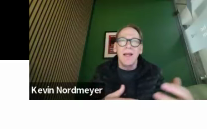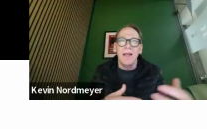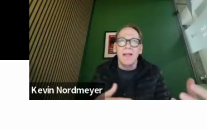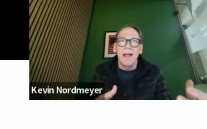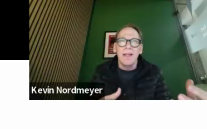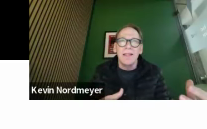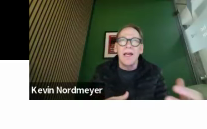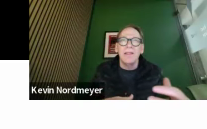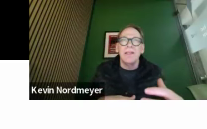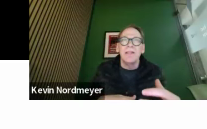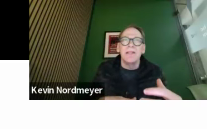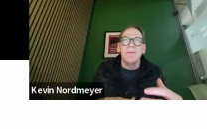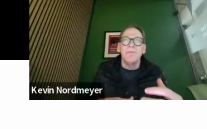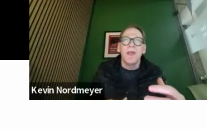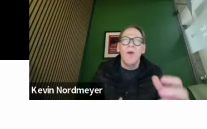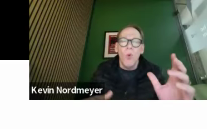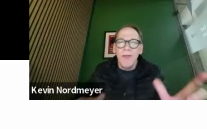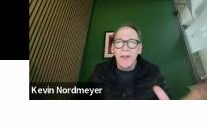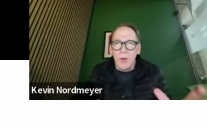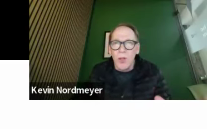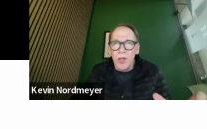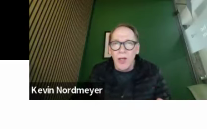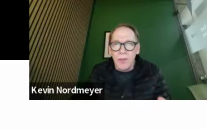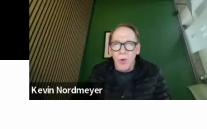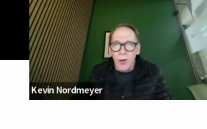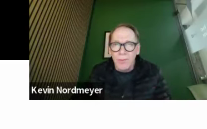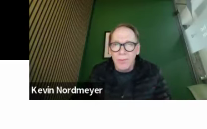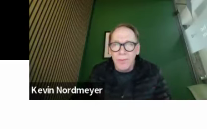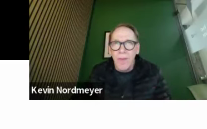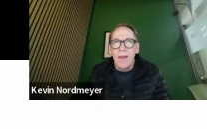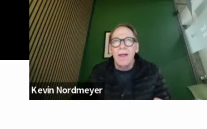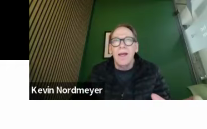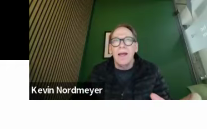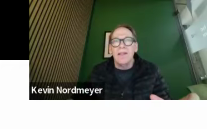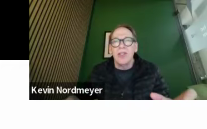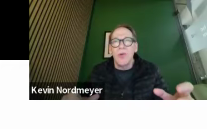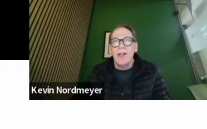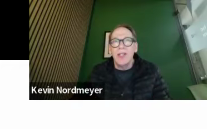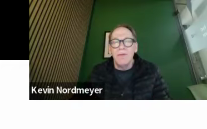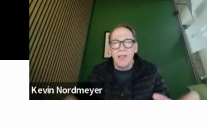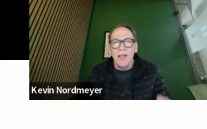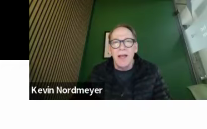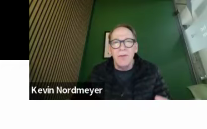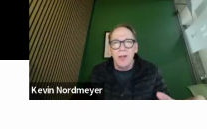and I in a lot of these slides is that one thing that will cost more as a strategy for design,